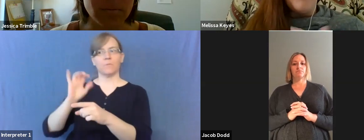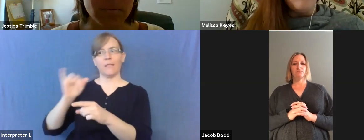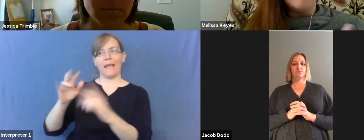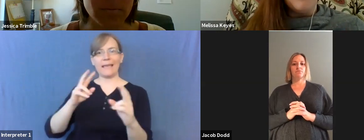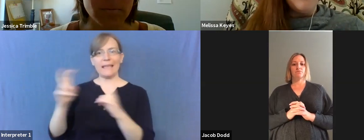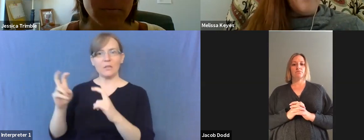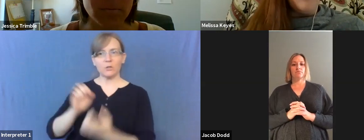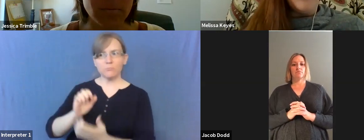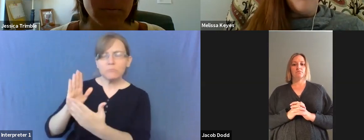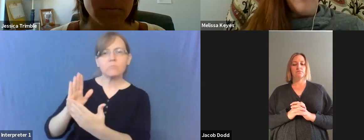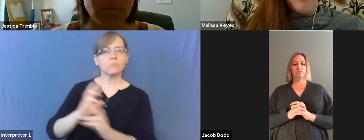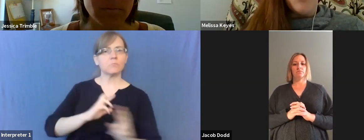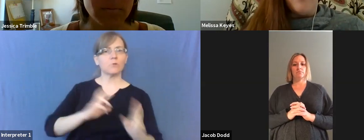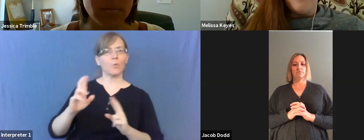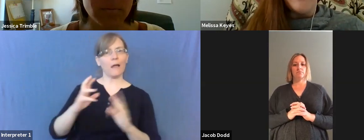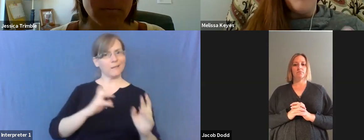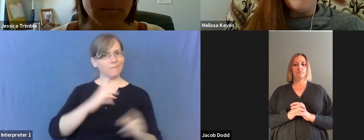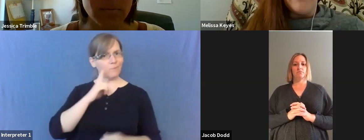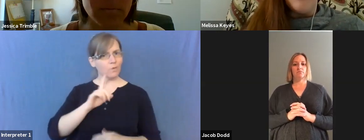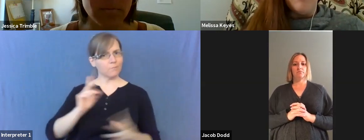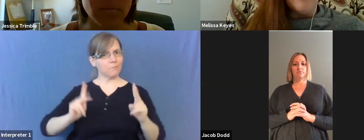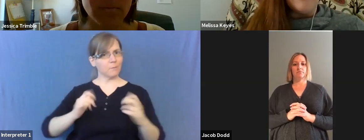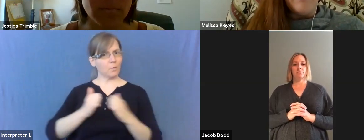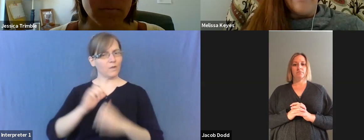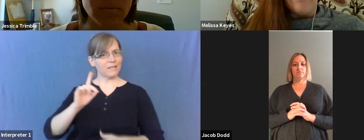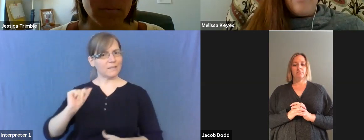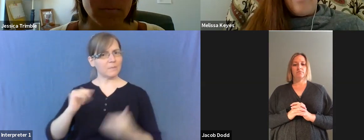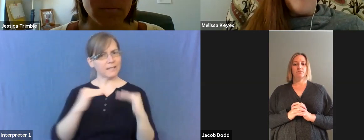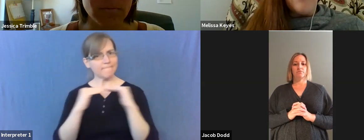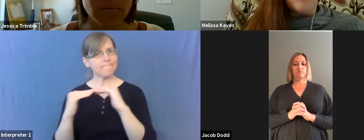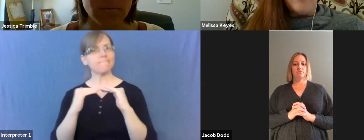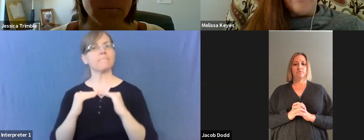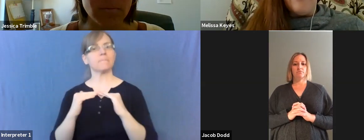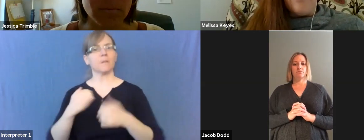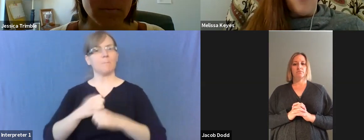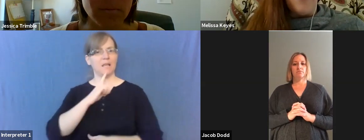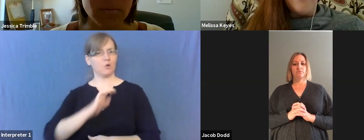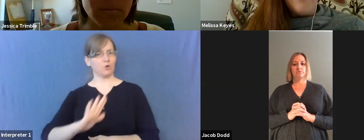at all these different levels to make sure that the voice of people with disabilities is being included and heard.